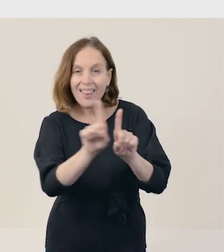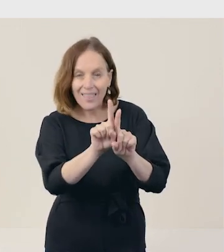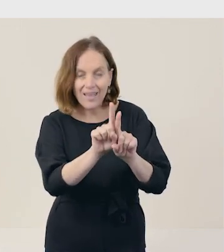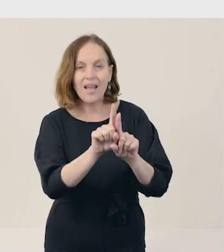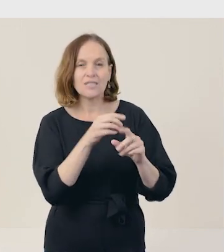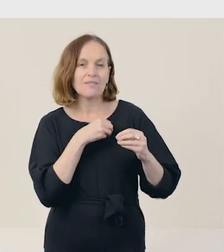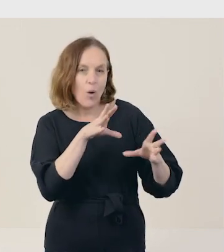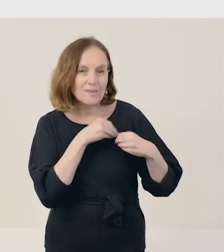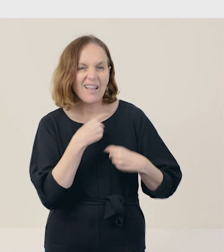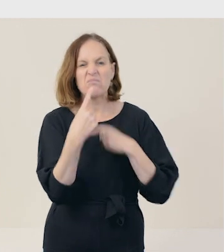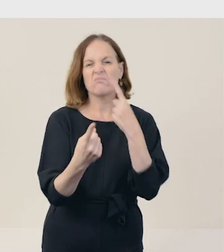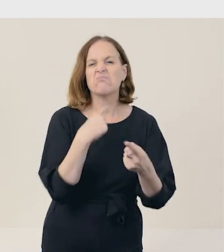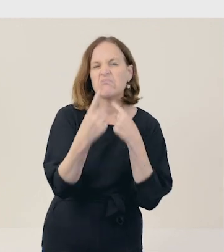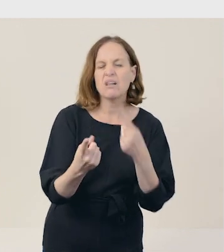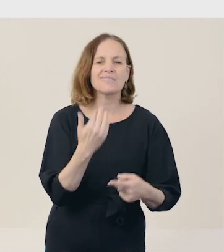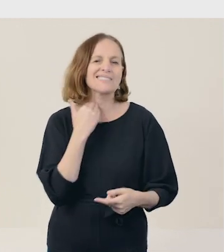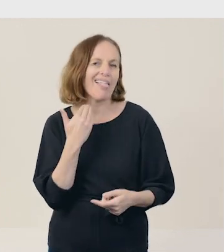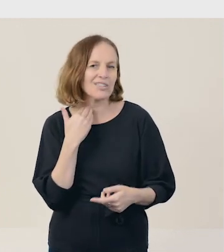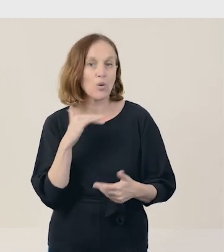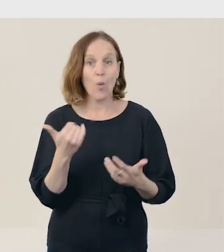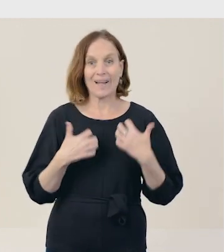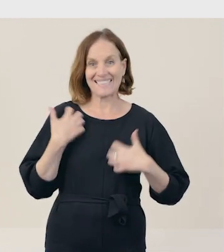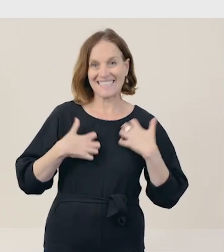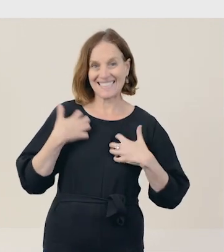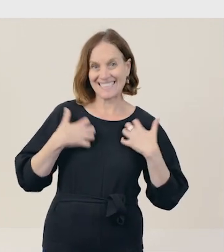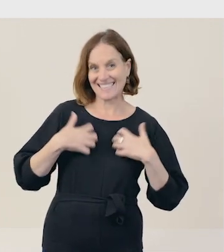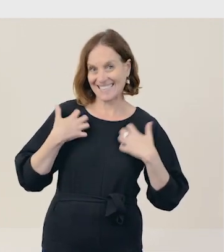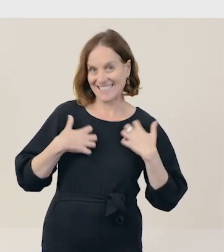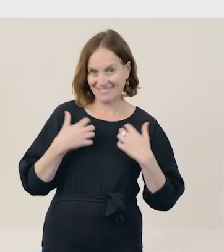careless, selfish, or enthusiastic.